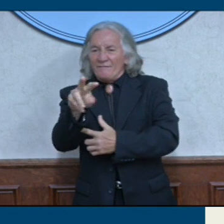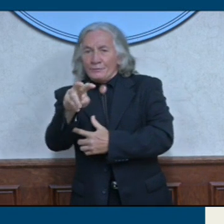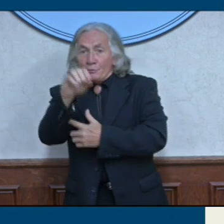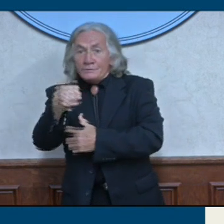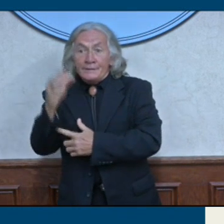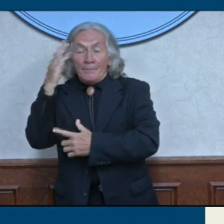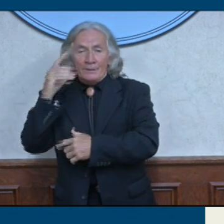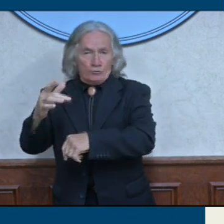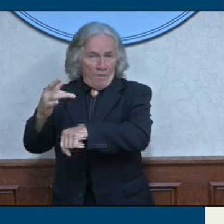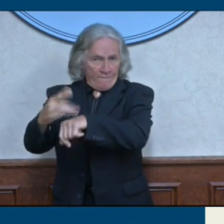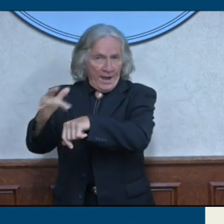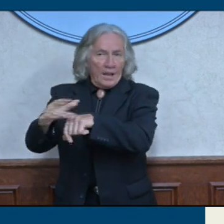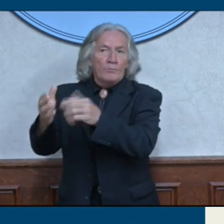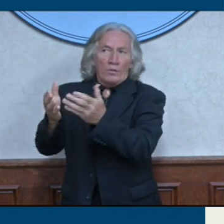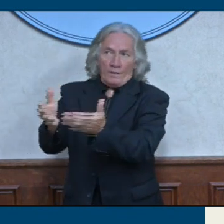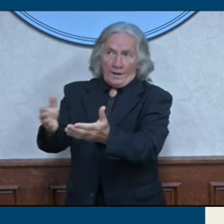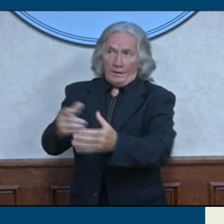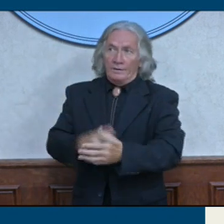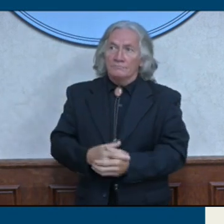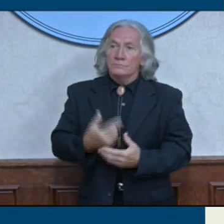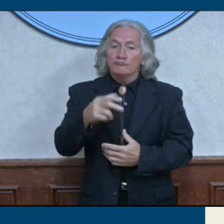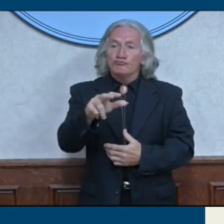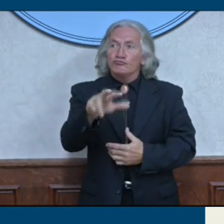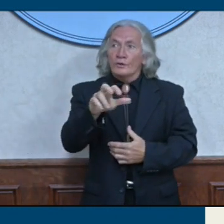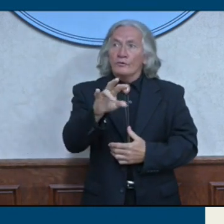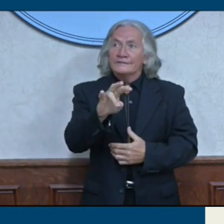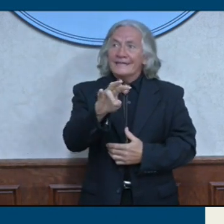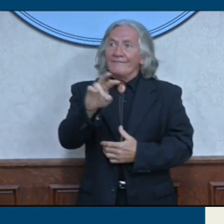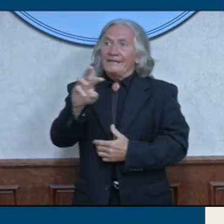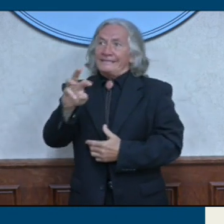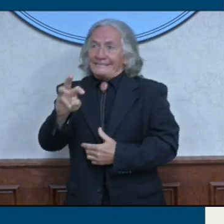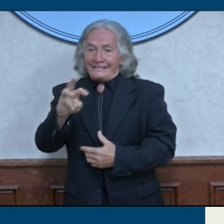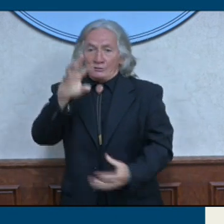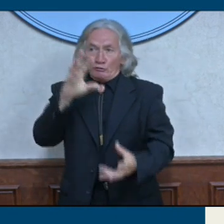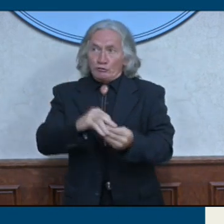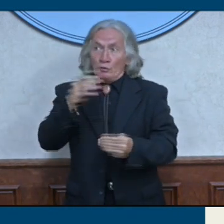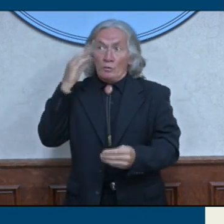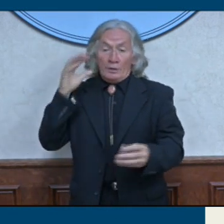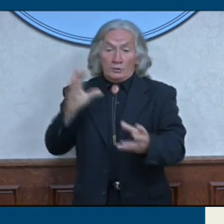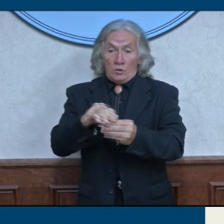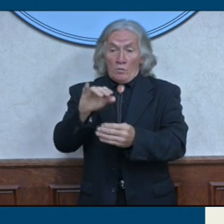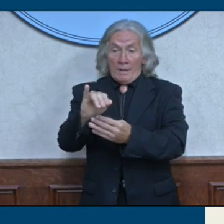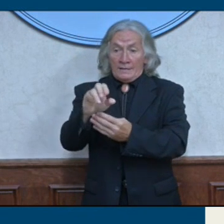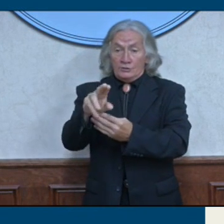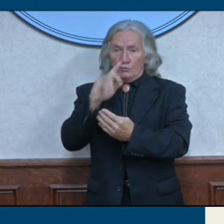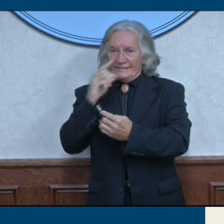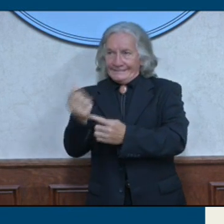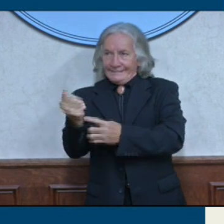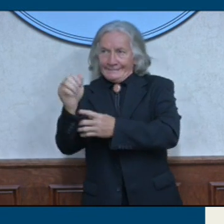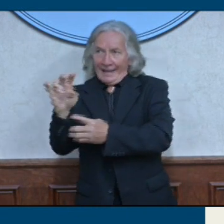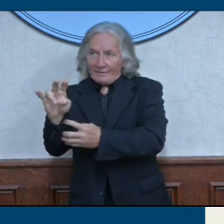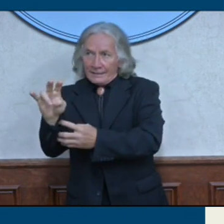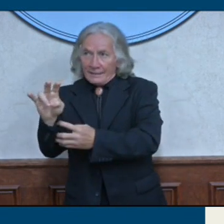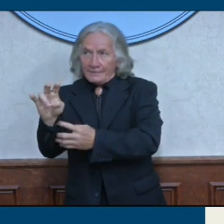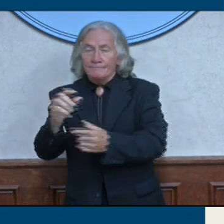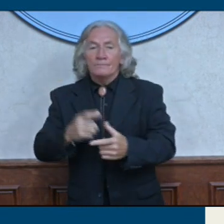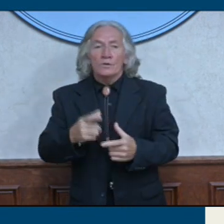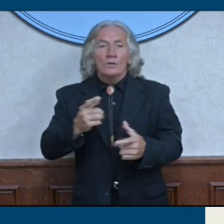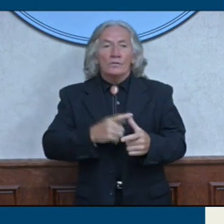AND ABILENE AREA TSA D THE TOTAL DEAD TO 722. ABOUT 52% OF THOSE BEDS ARE STILL